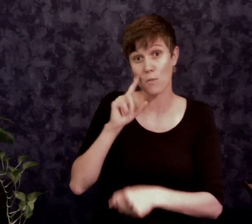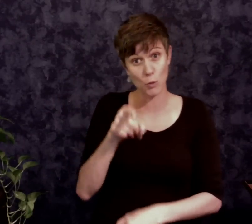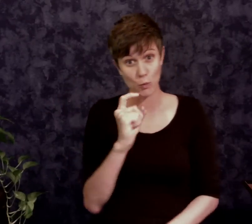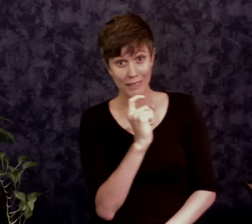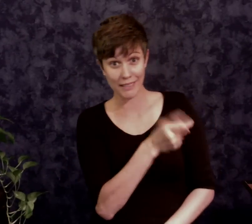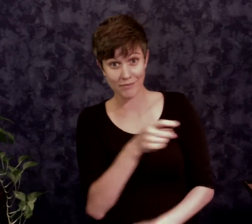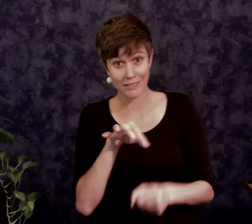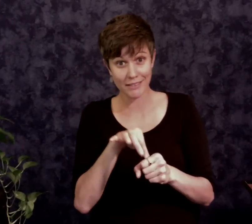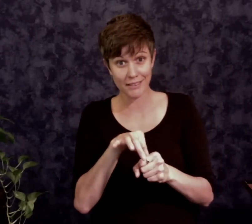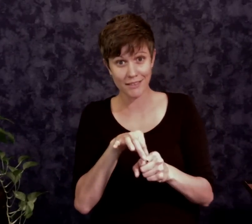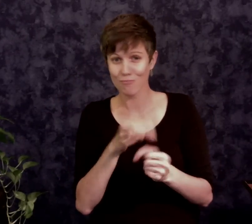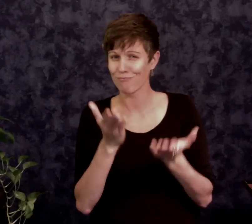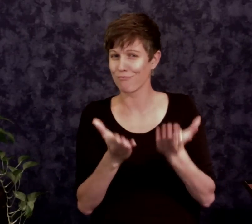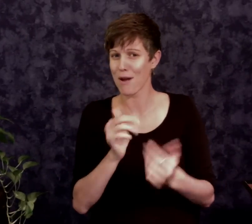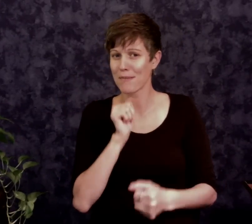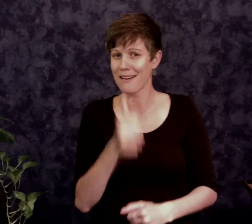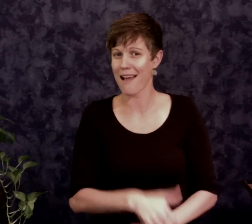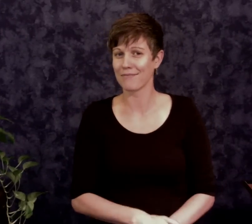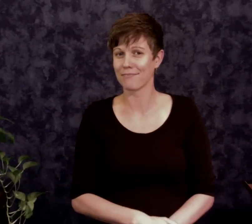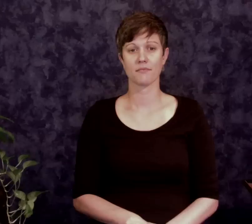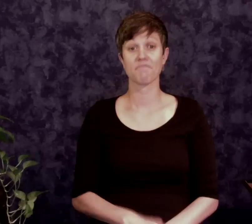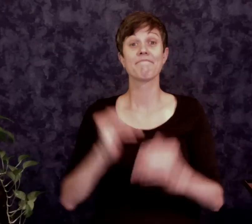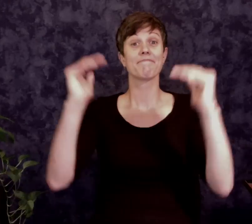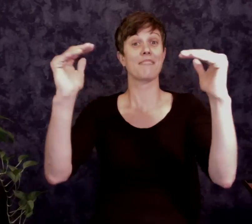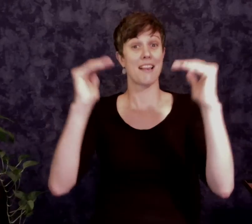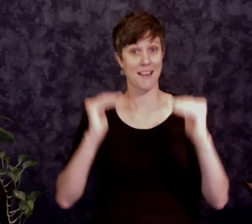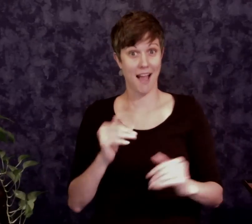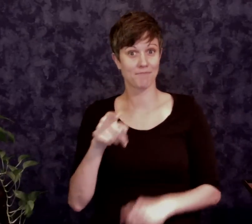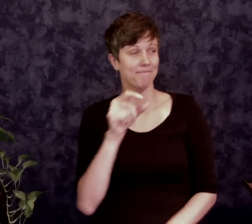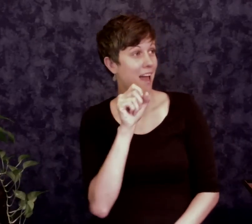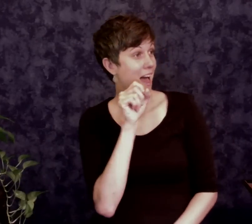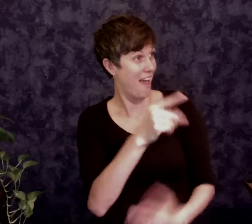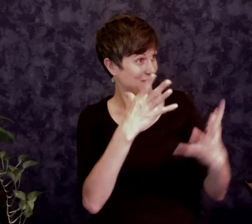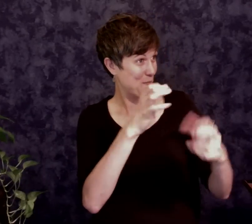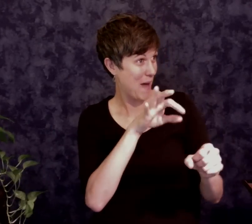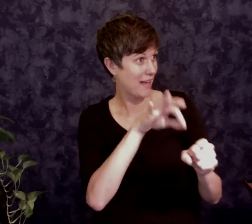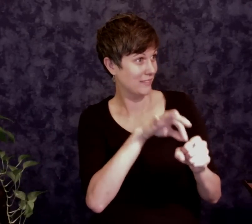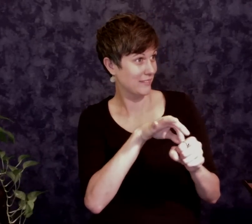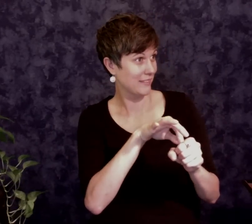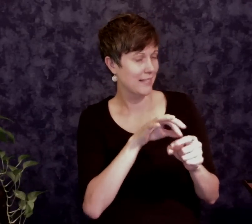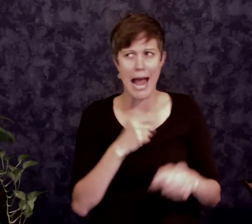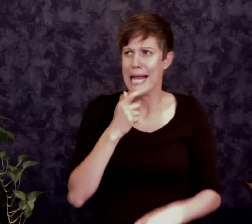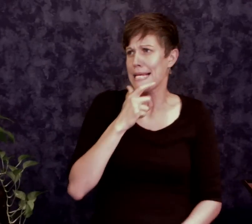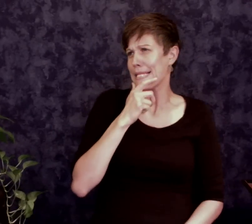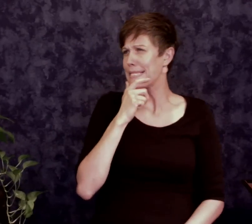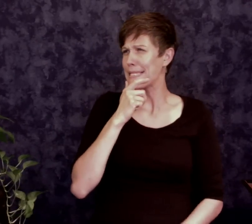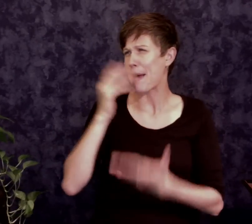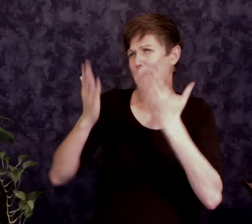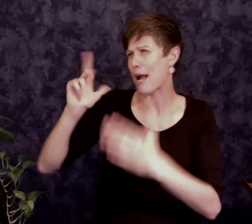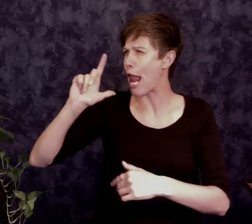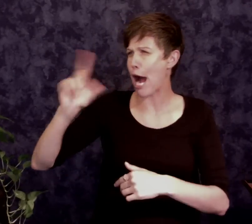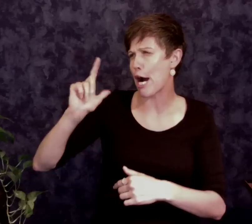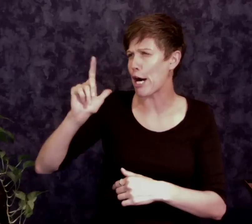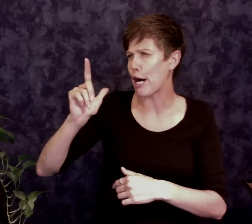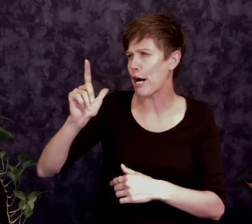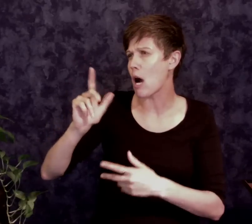would you still give them tea? Probably not. Next, if you ask that person if they want tea and they respond, “hmm, maybe later”